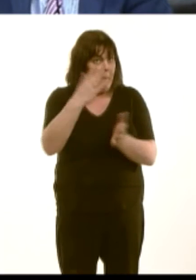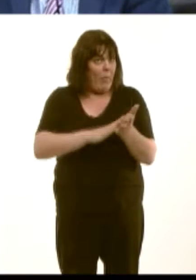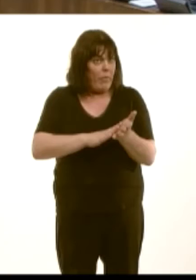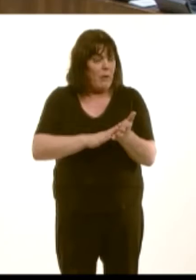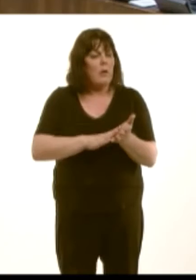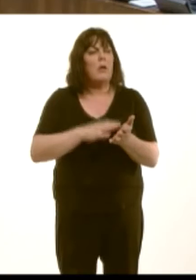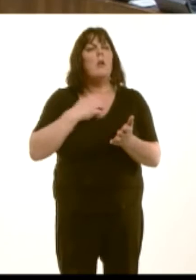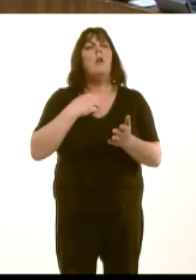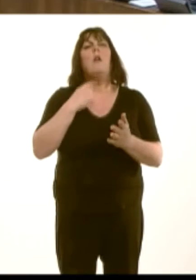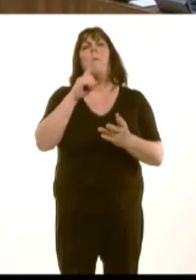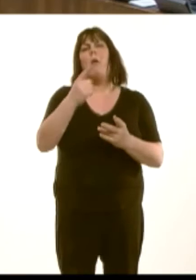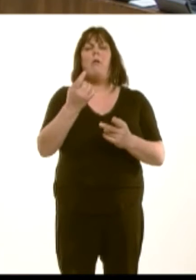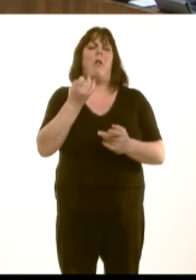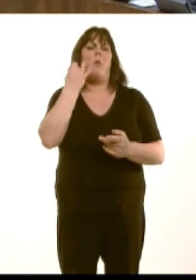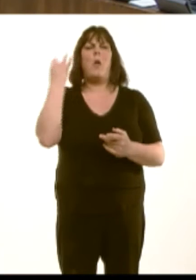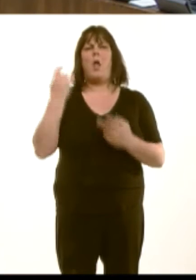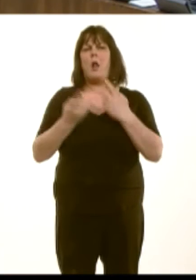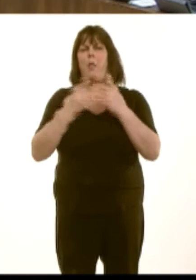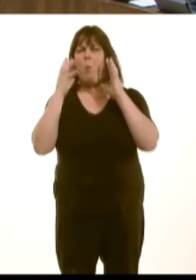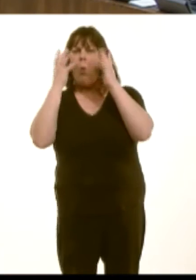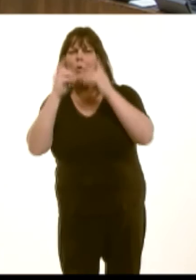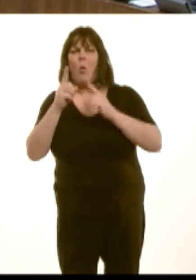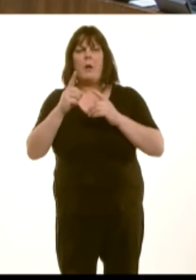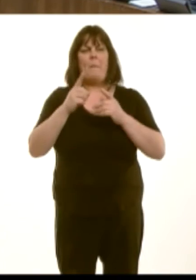But the other concern came out last week, when the medical director talked about, I